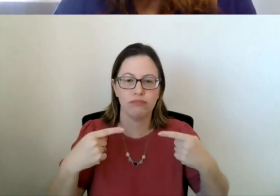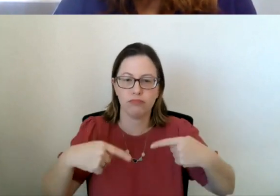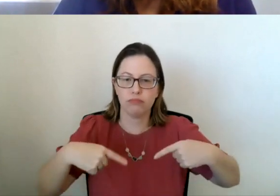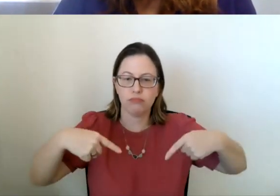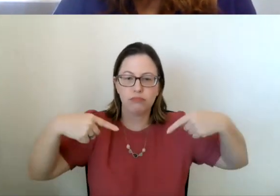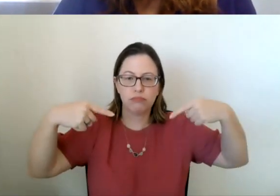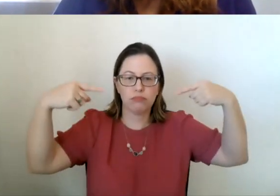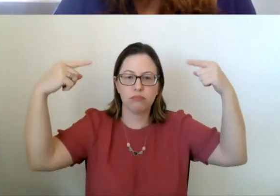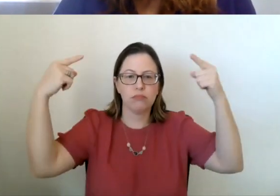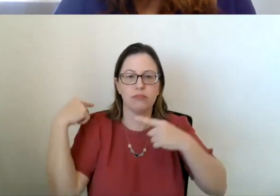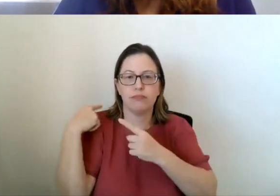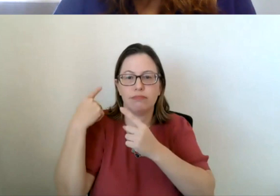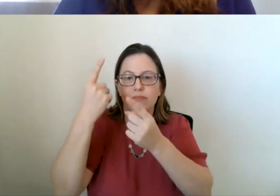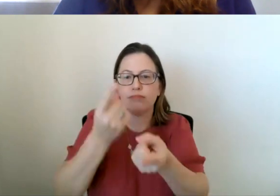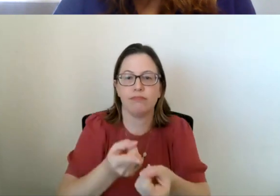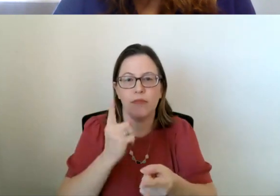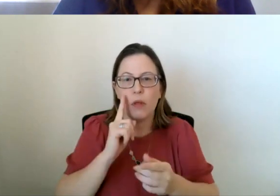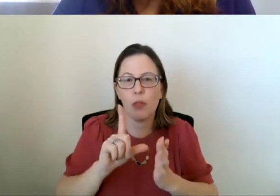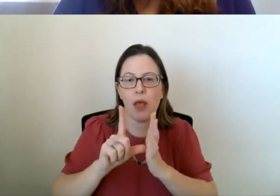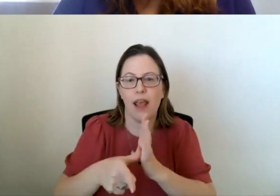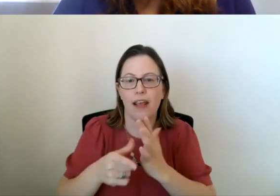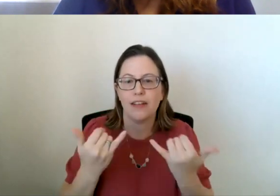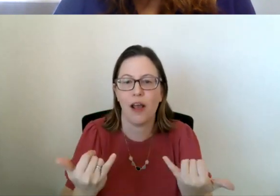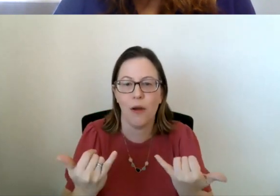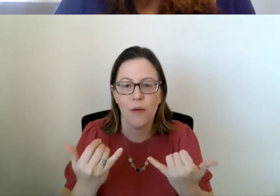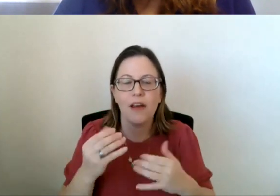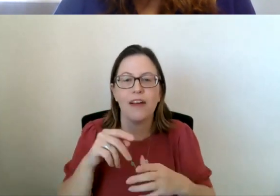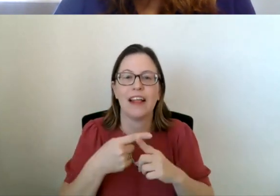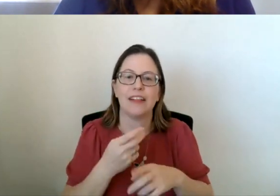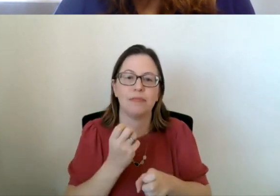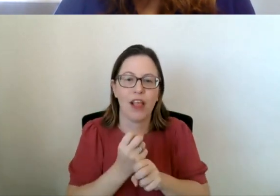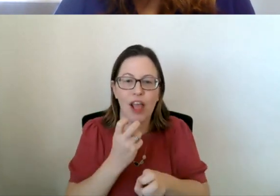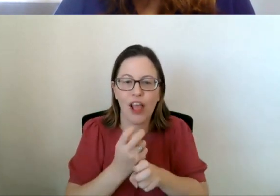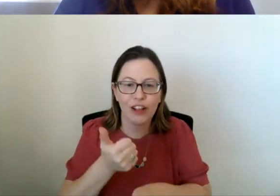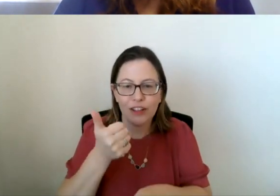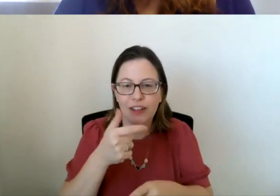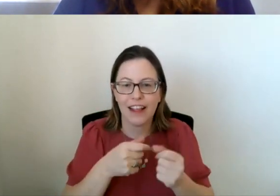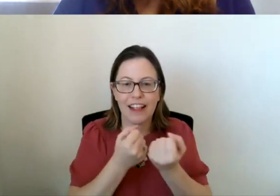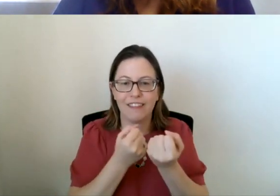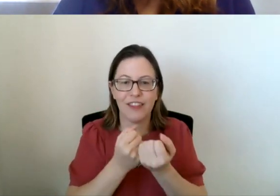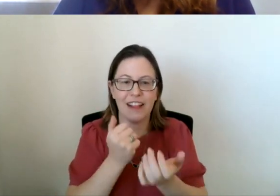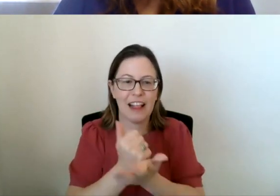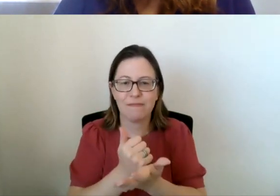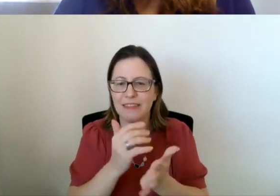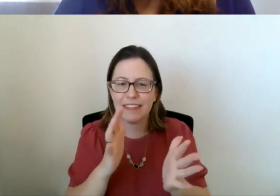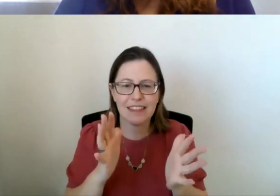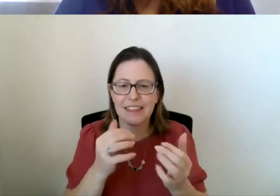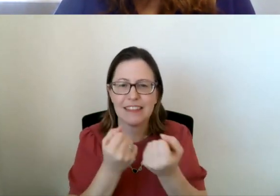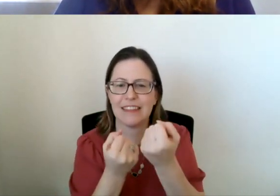families in schools may have already had some contention. Historically, it's been going on for a while now and that can also make things